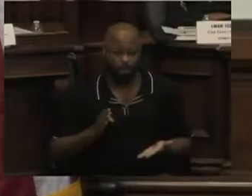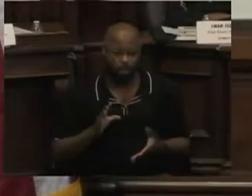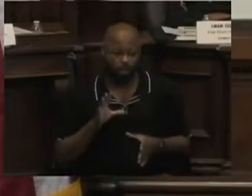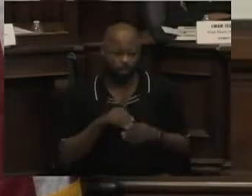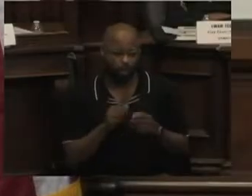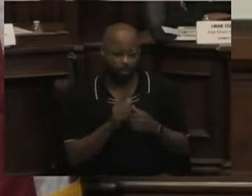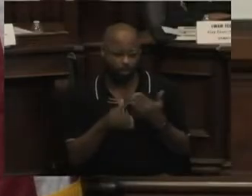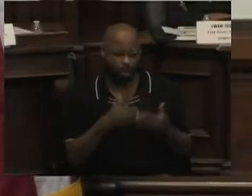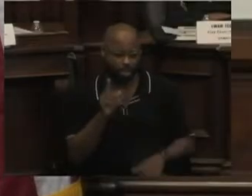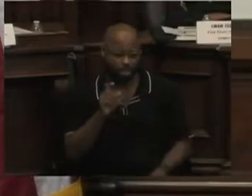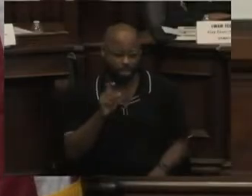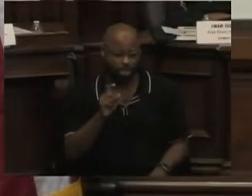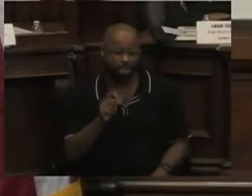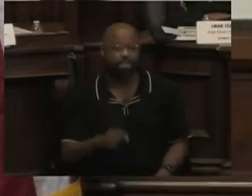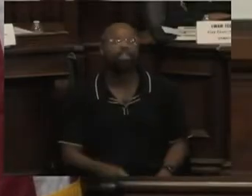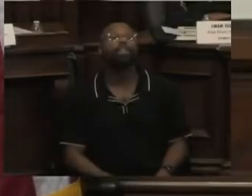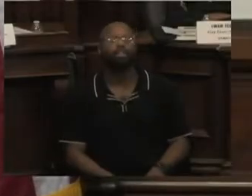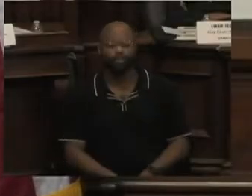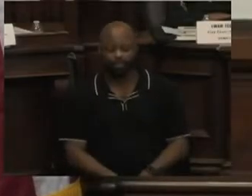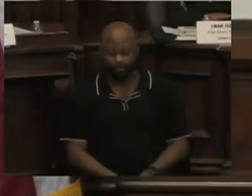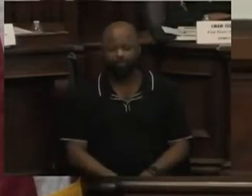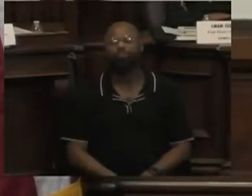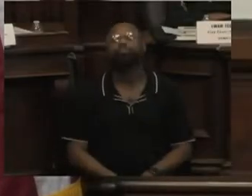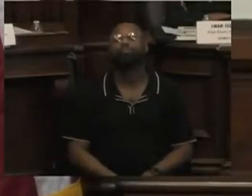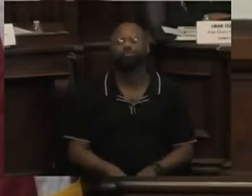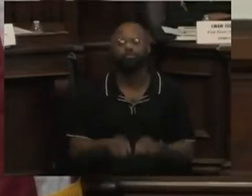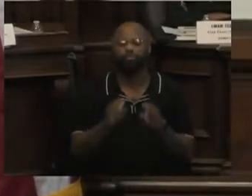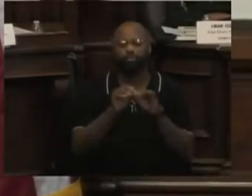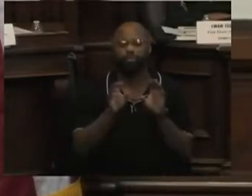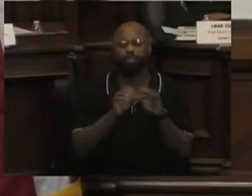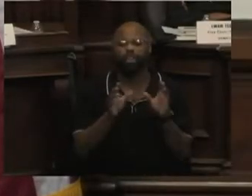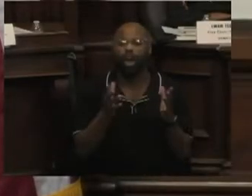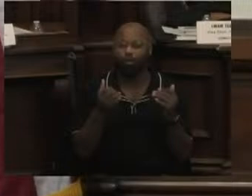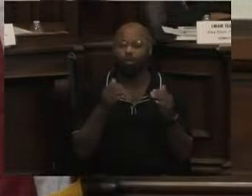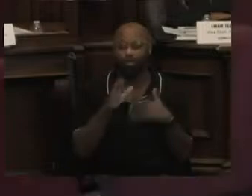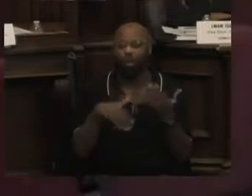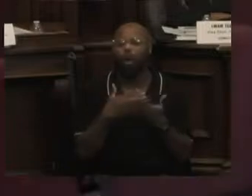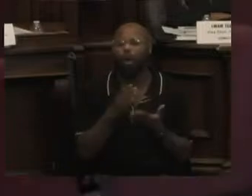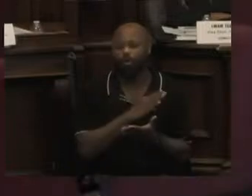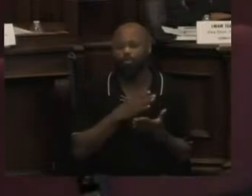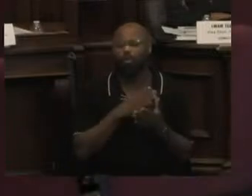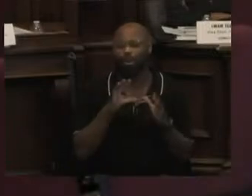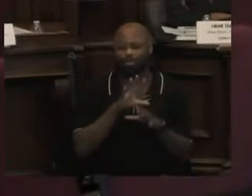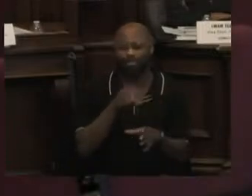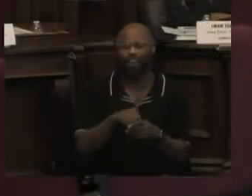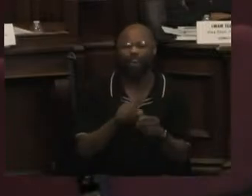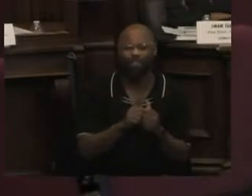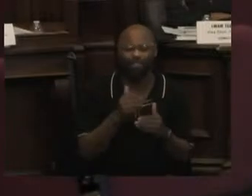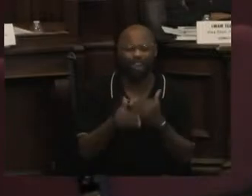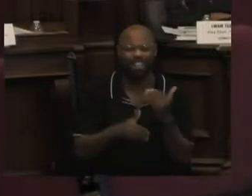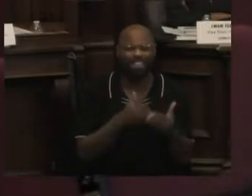you would want a committee and not the entire board involved